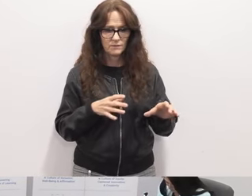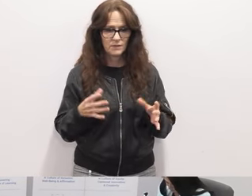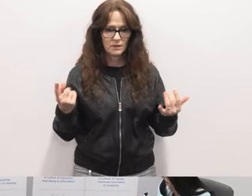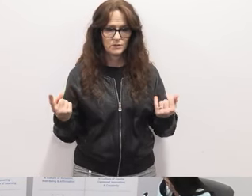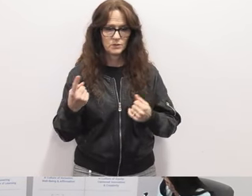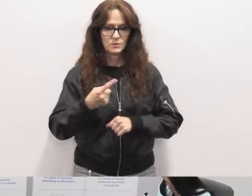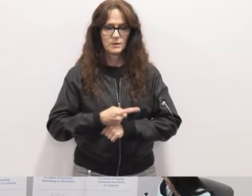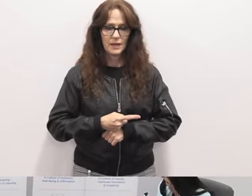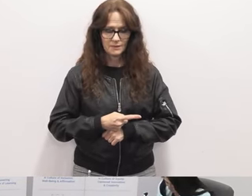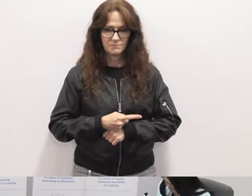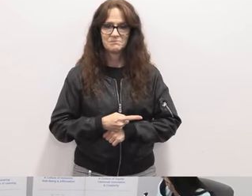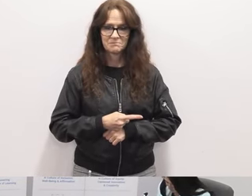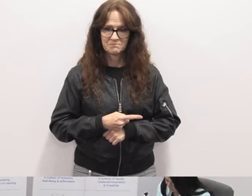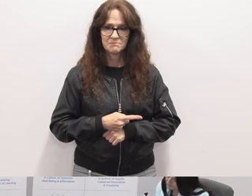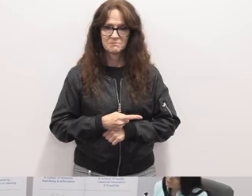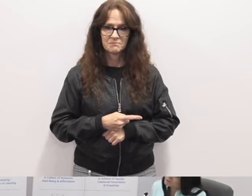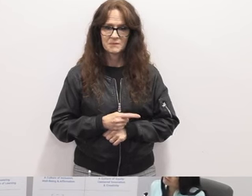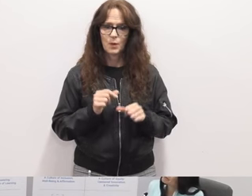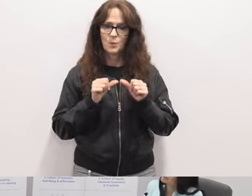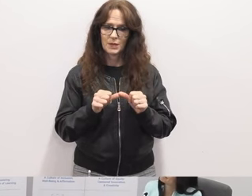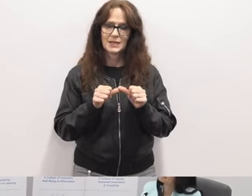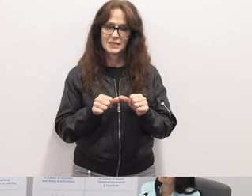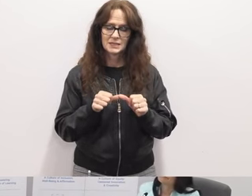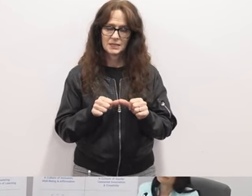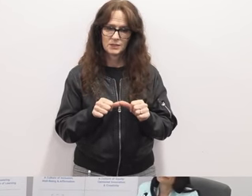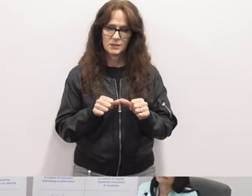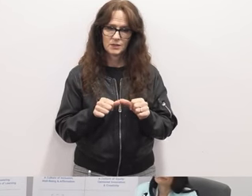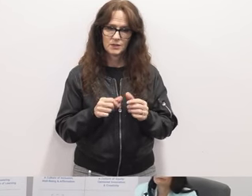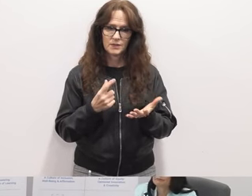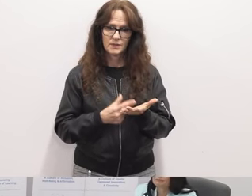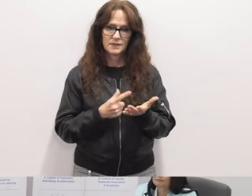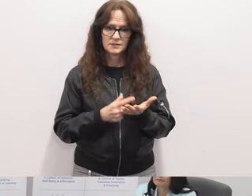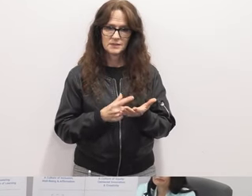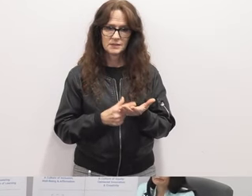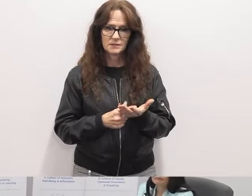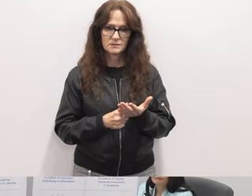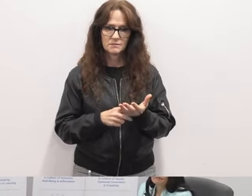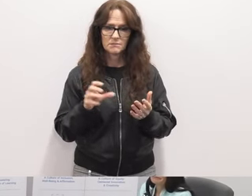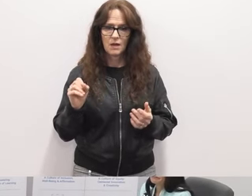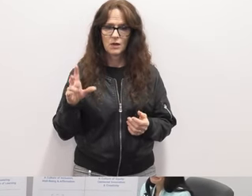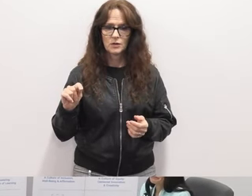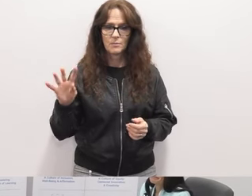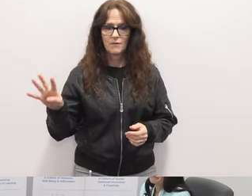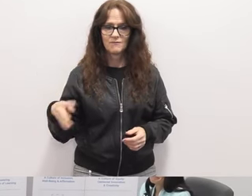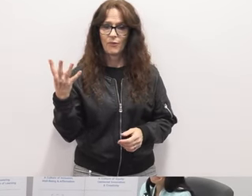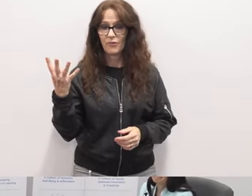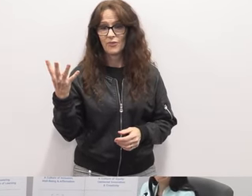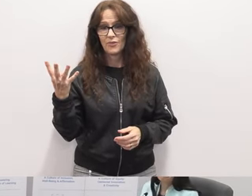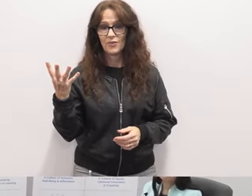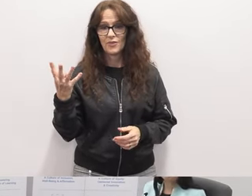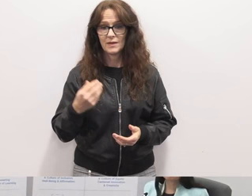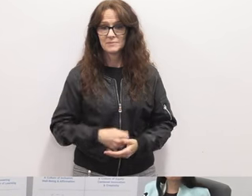And we will continue this discussion October 4th. Yeah, yeah.